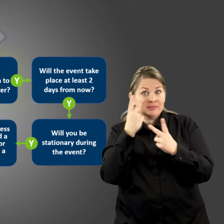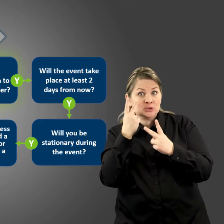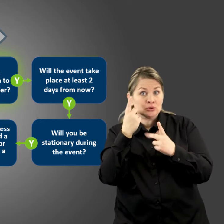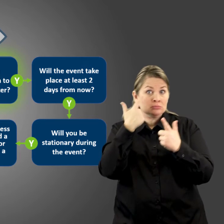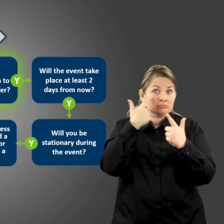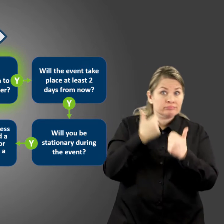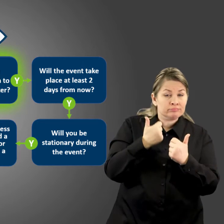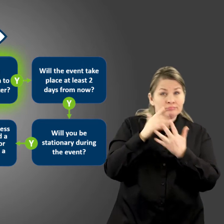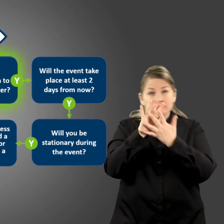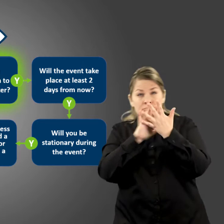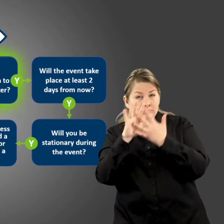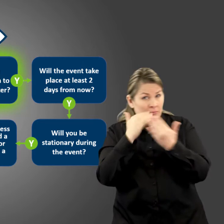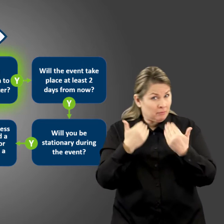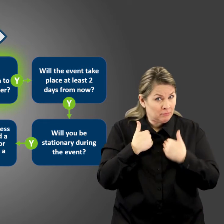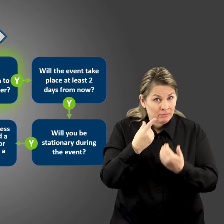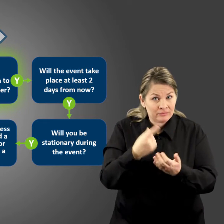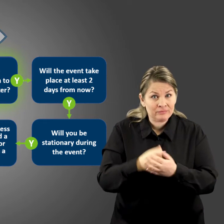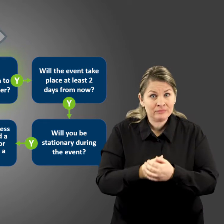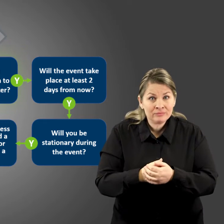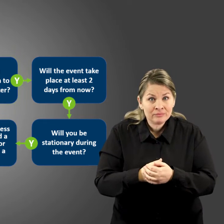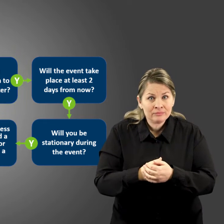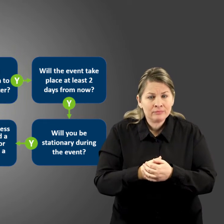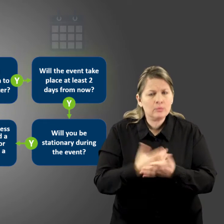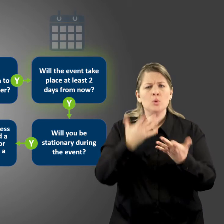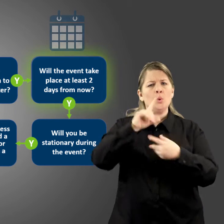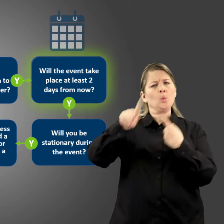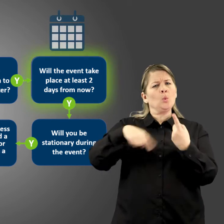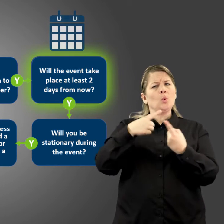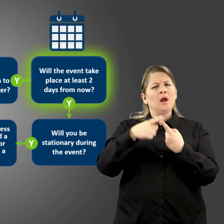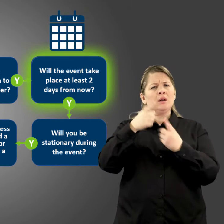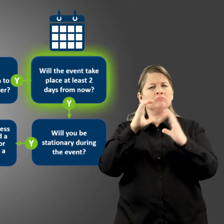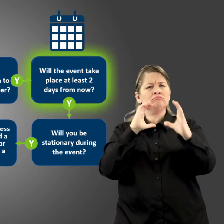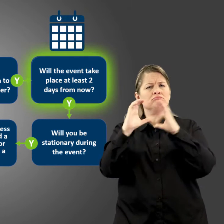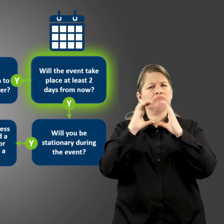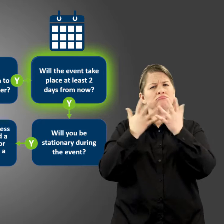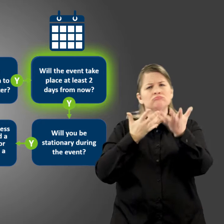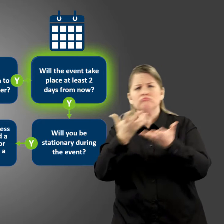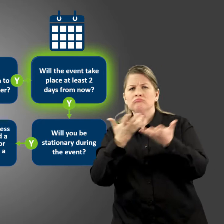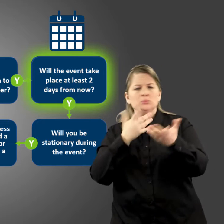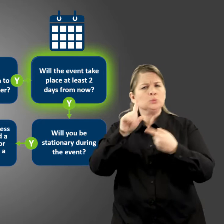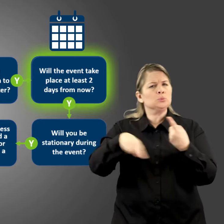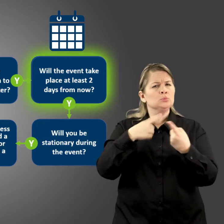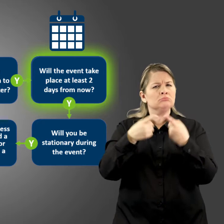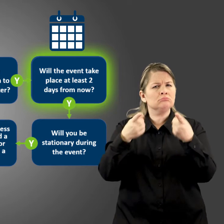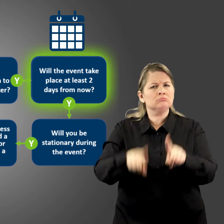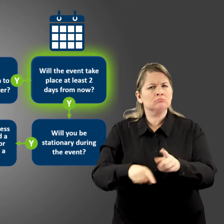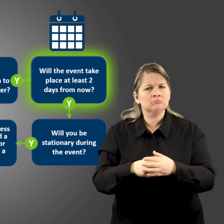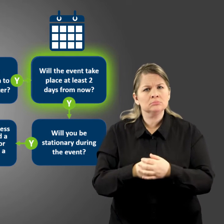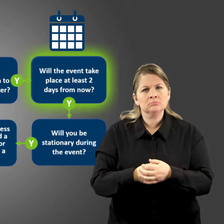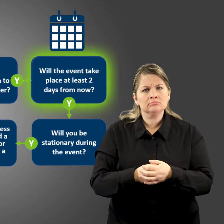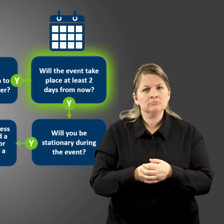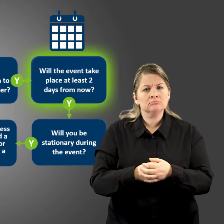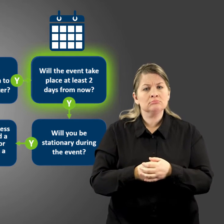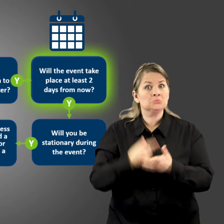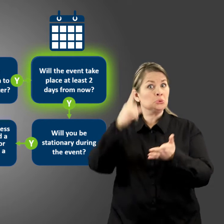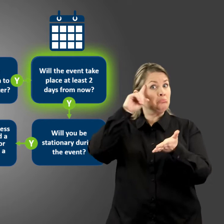if you have a significant visual impairment, when you need to communicate,